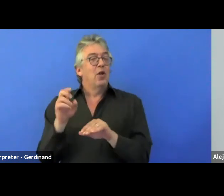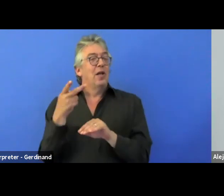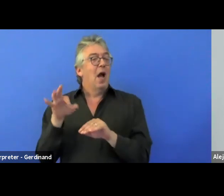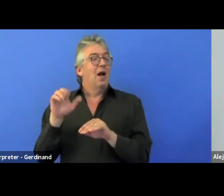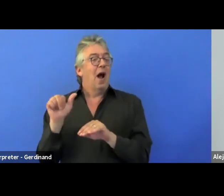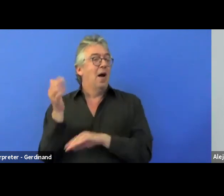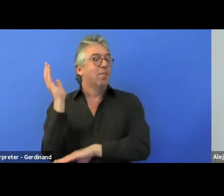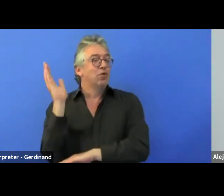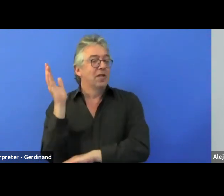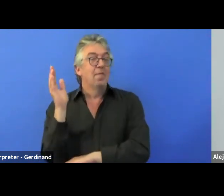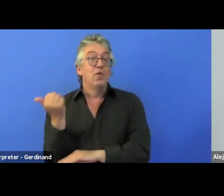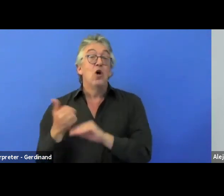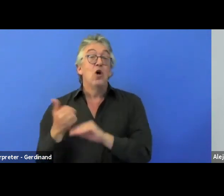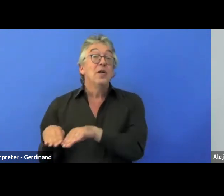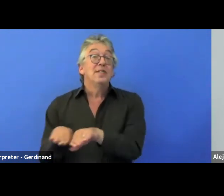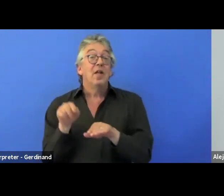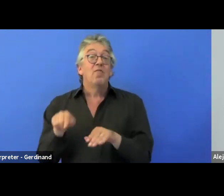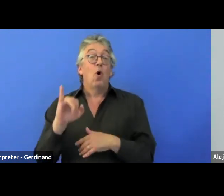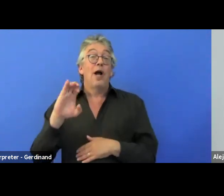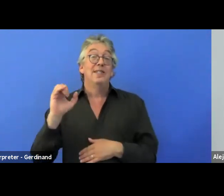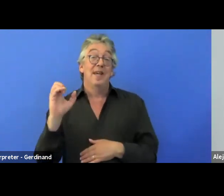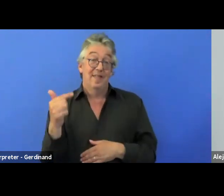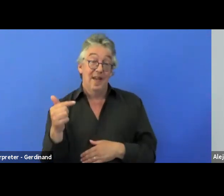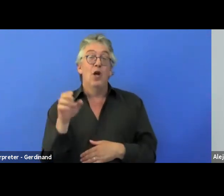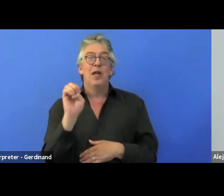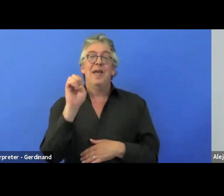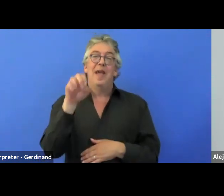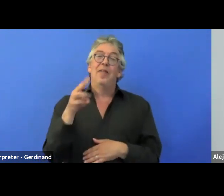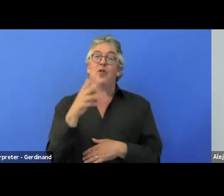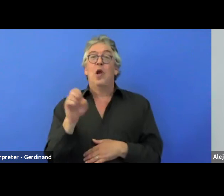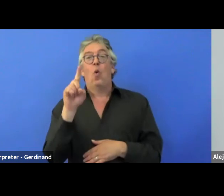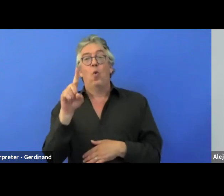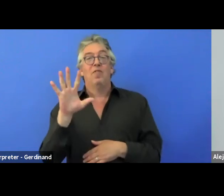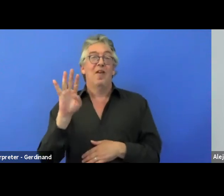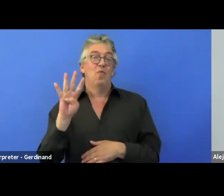the standard on ICT, the EN 301 549 gives